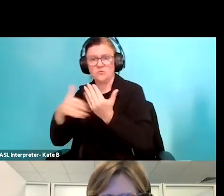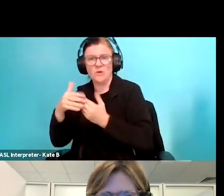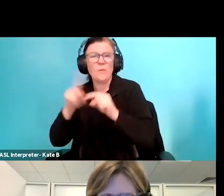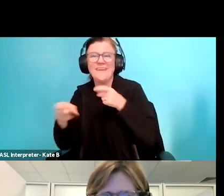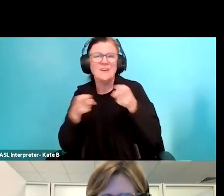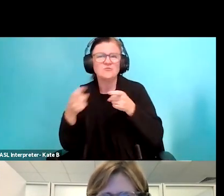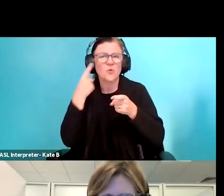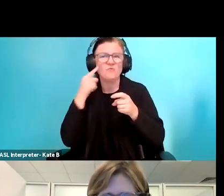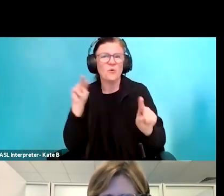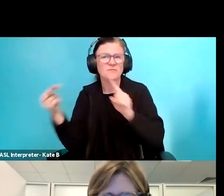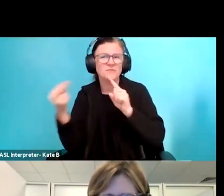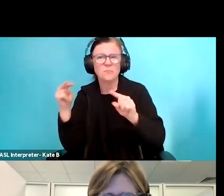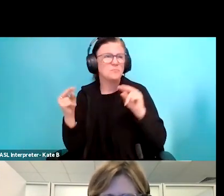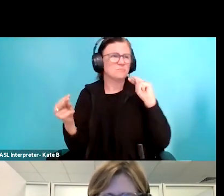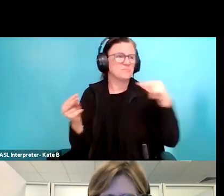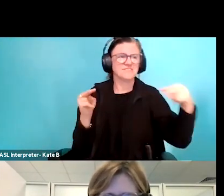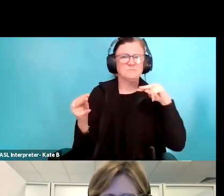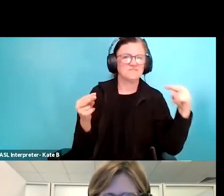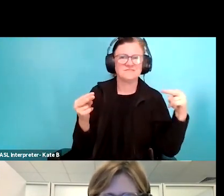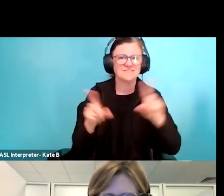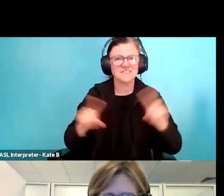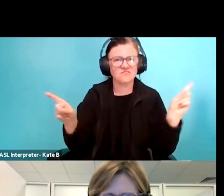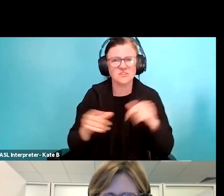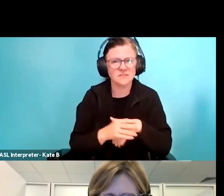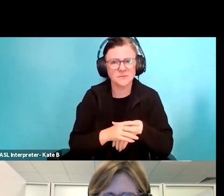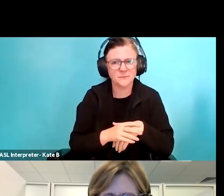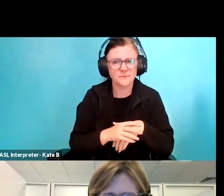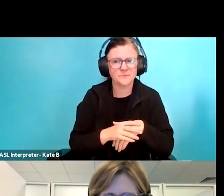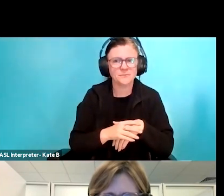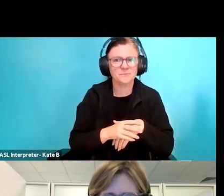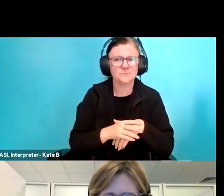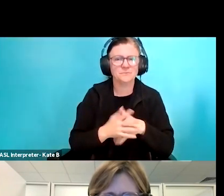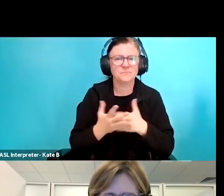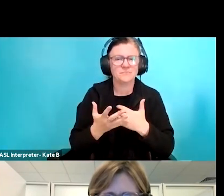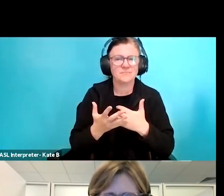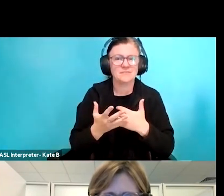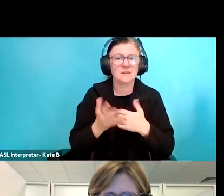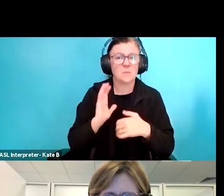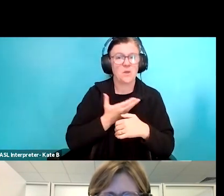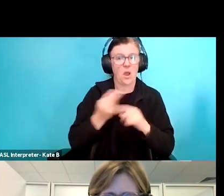difference both you know are in terms of loneliness but the perception or expectations